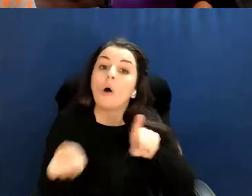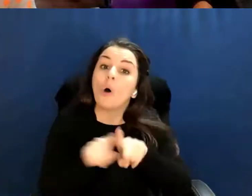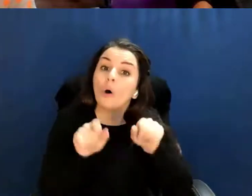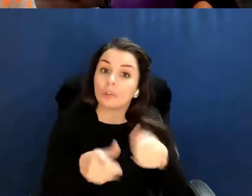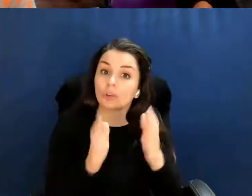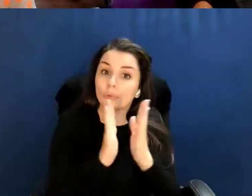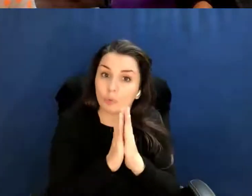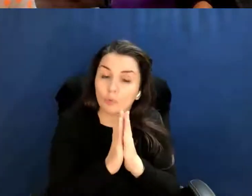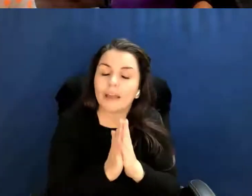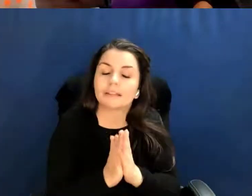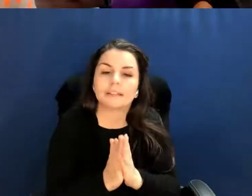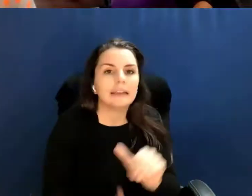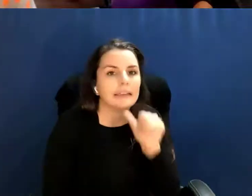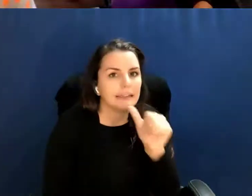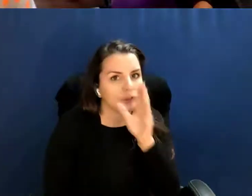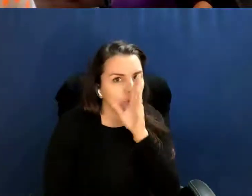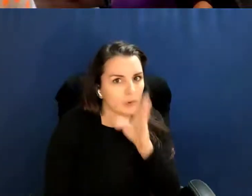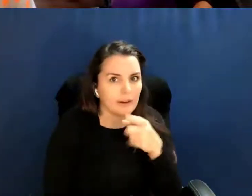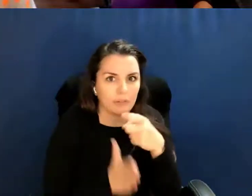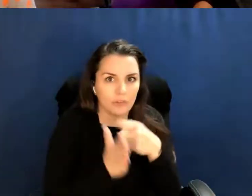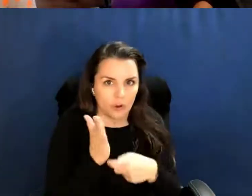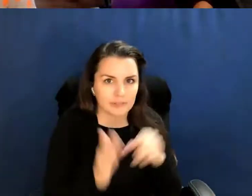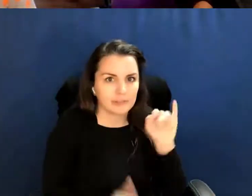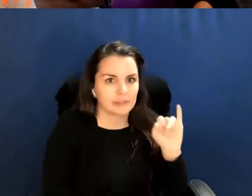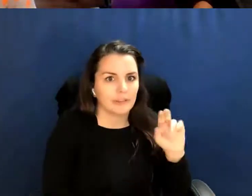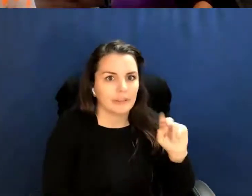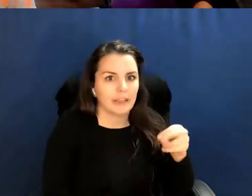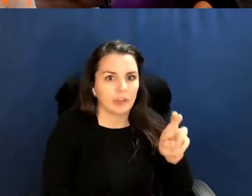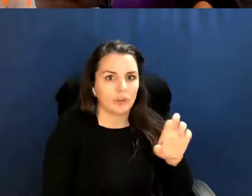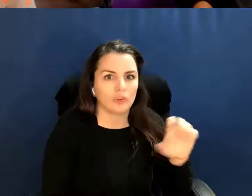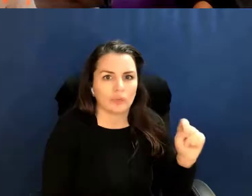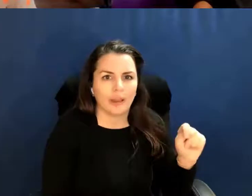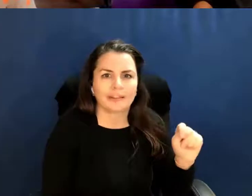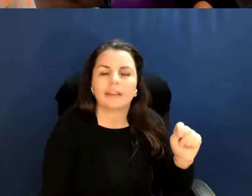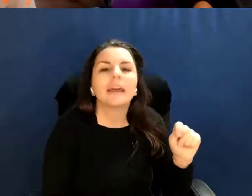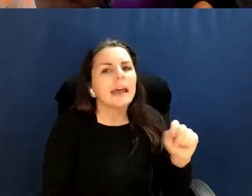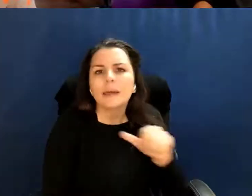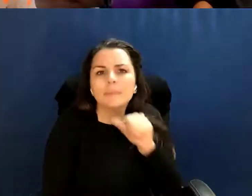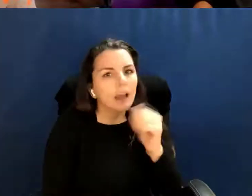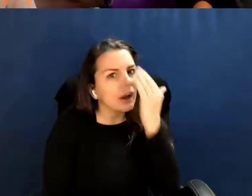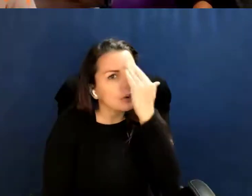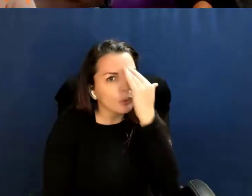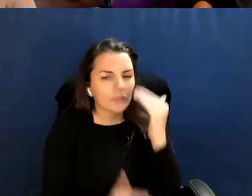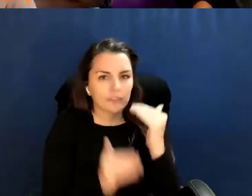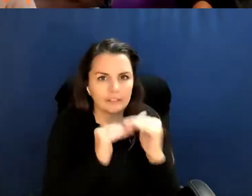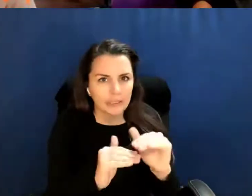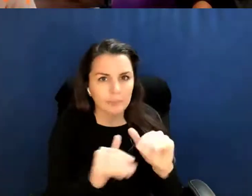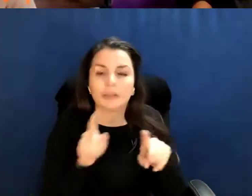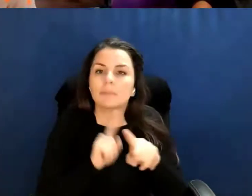I'm not aware that there's a limit, but I think that that's the kind of question that if you want to be sure,